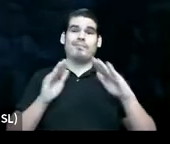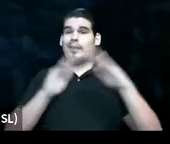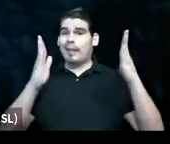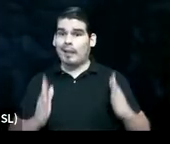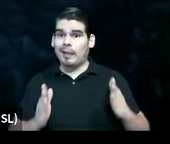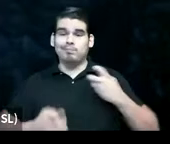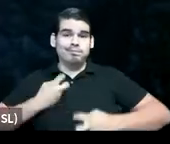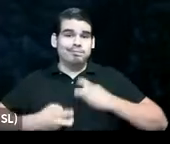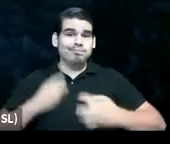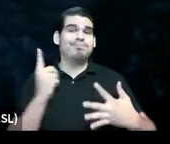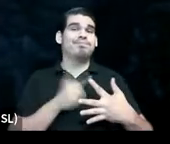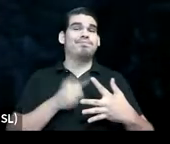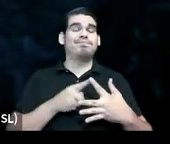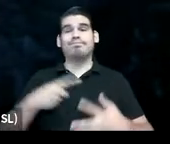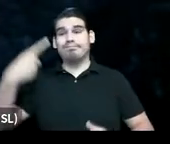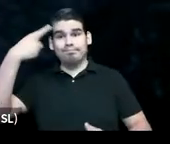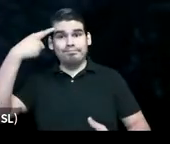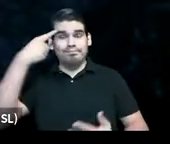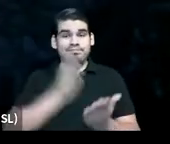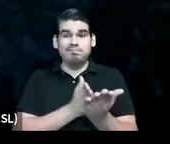So that is an example of something that's very a lot more specific